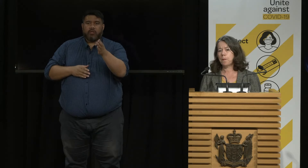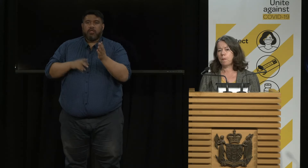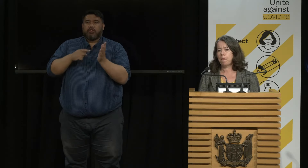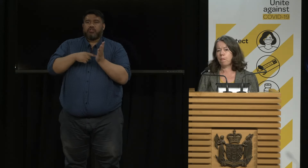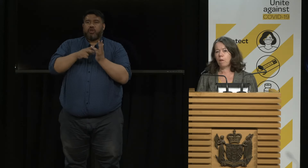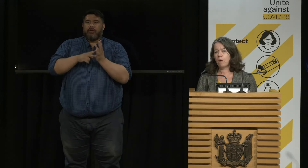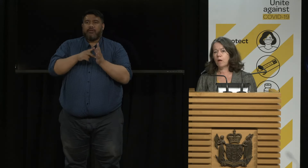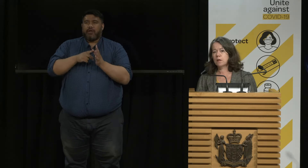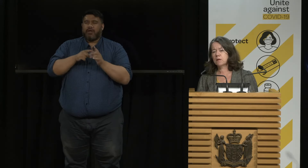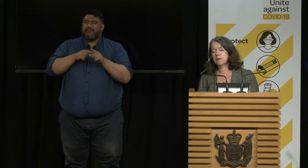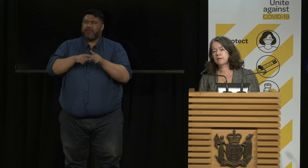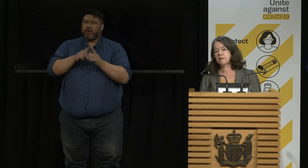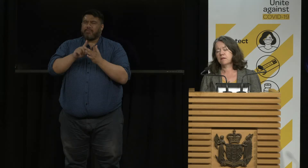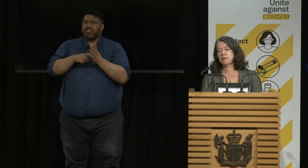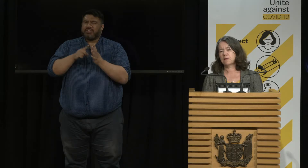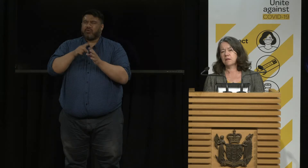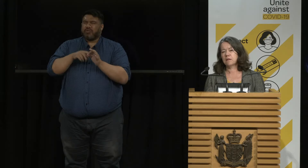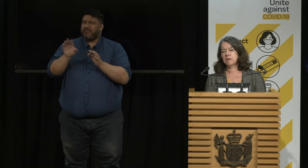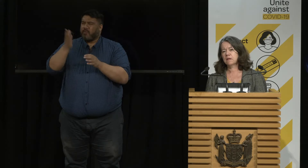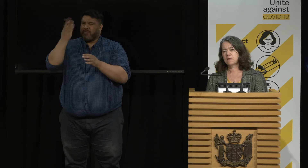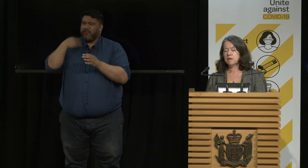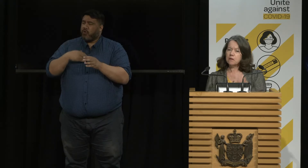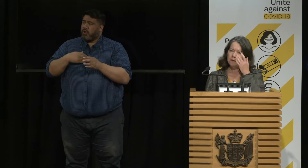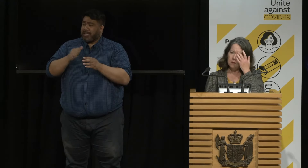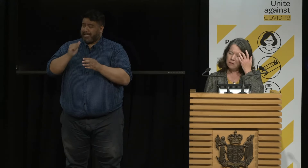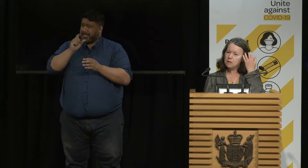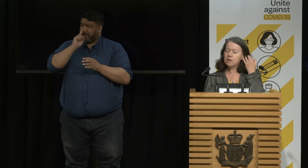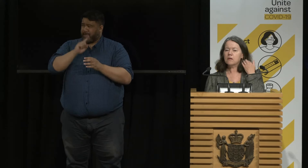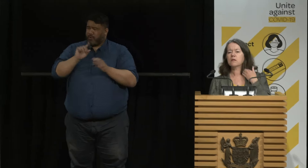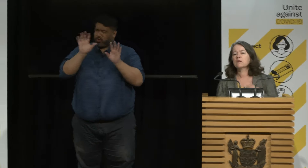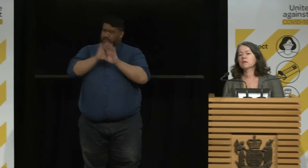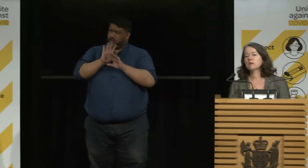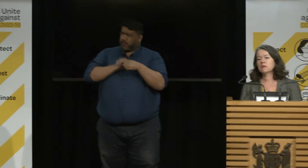I'm not aware of any particular